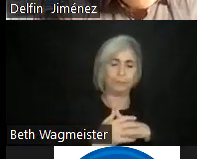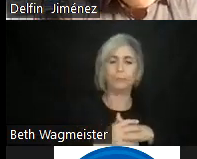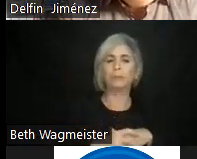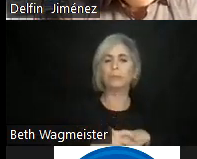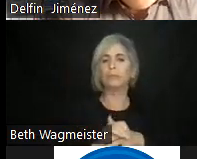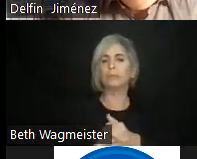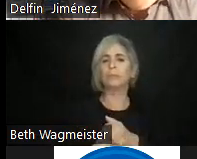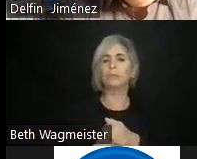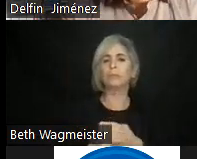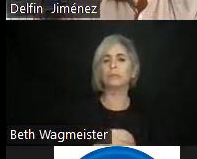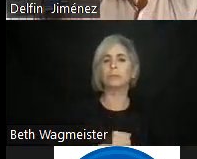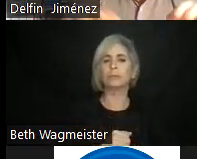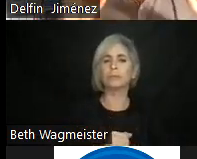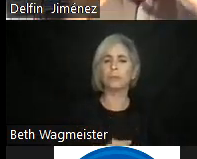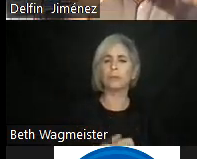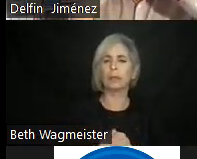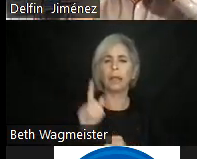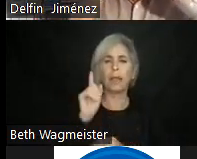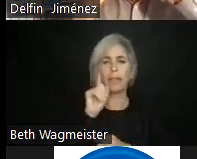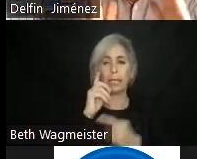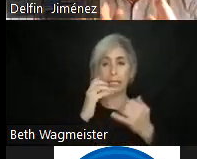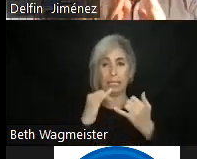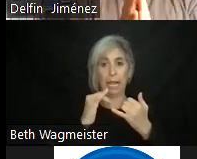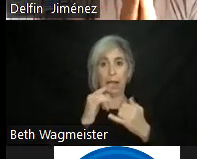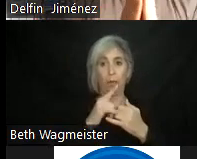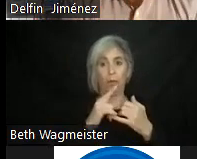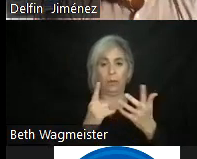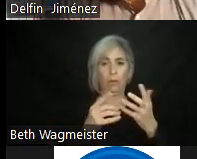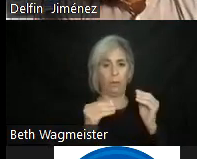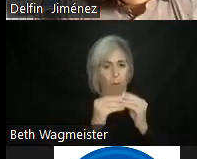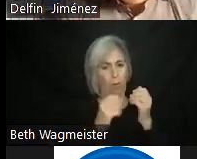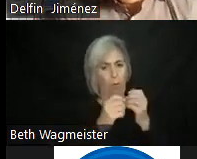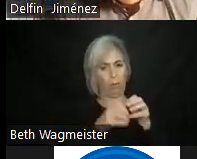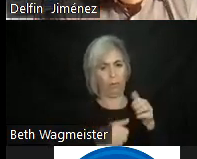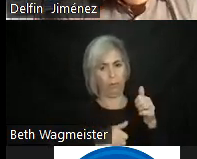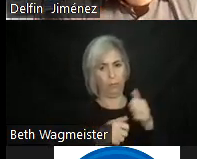And especially I think this is now now this is the more important thing about this standard.